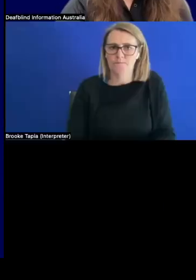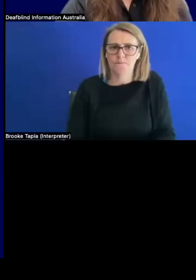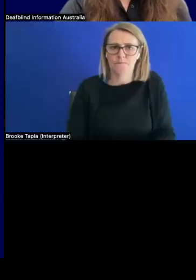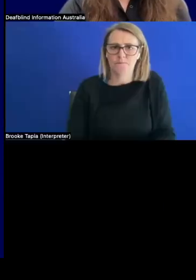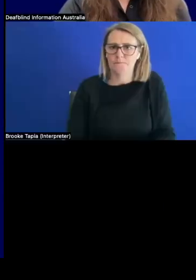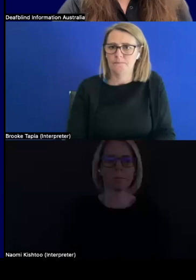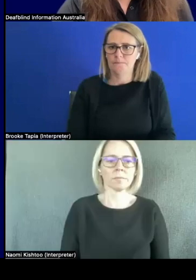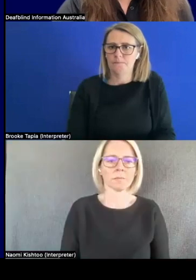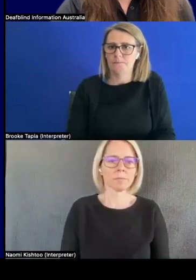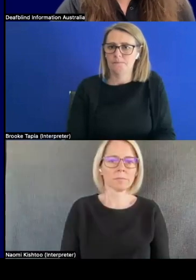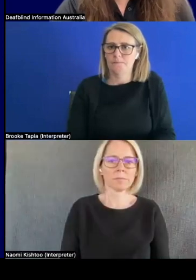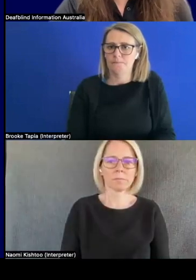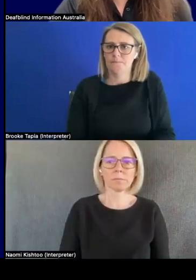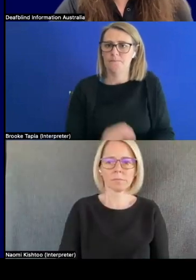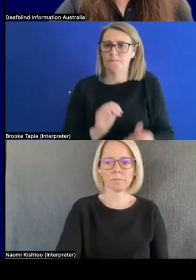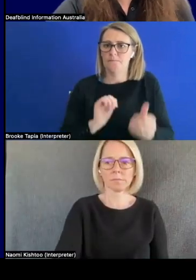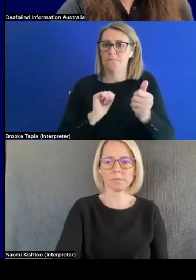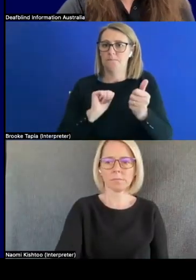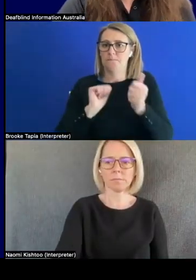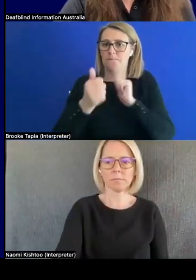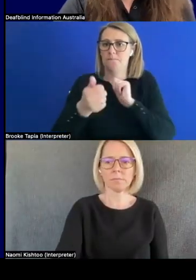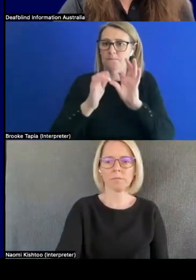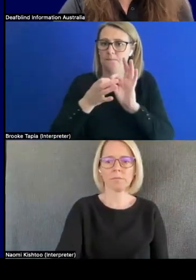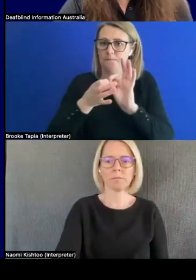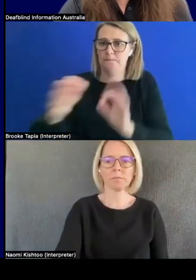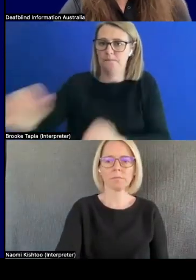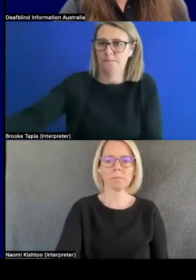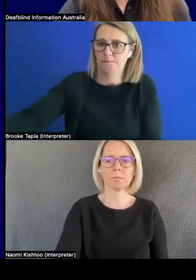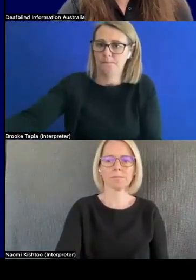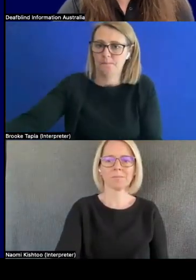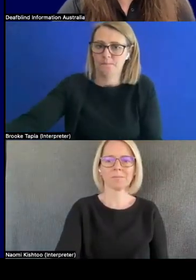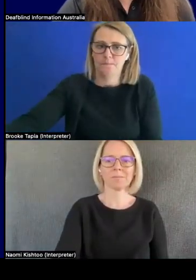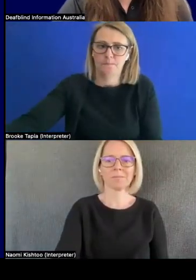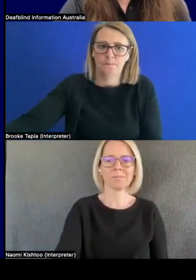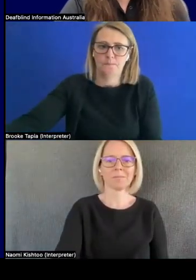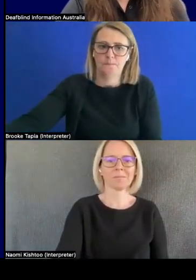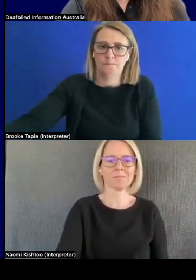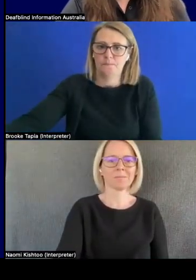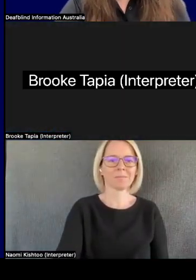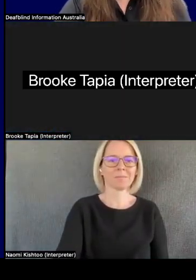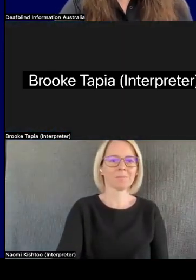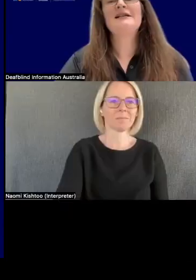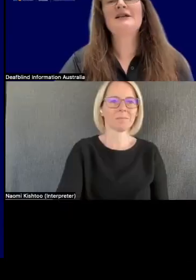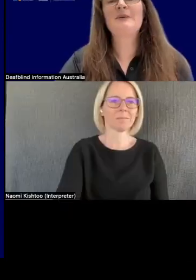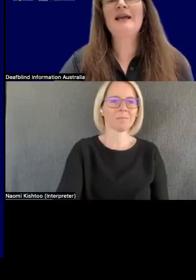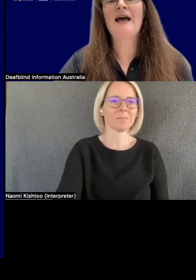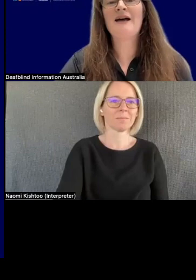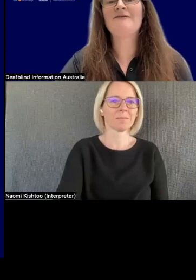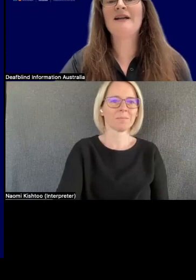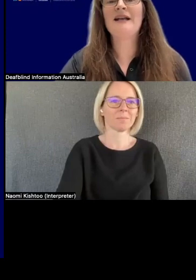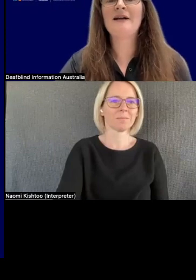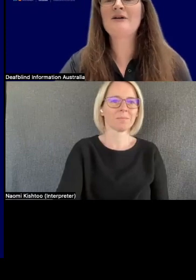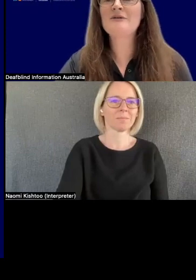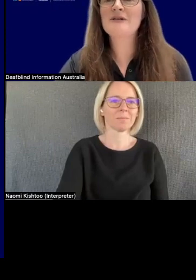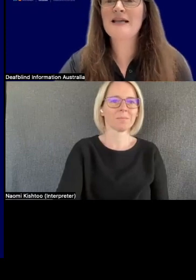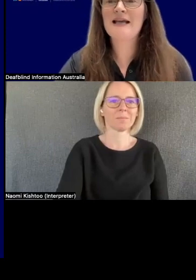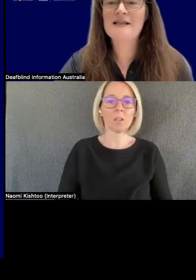So here is our first example here. I’ve called this “ready to rock”. We have an adult and a